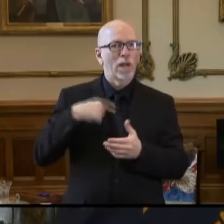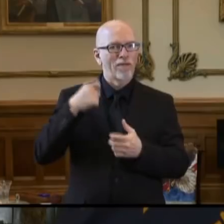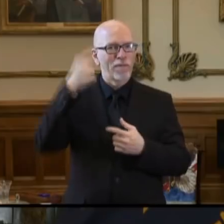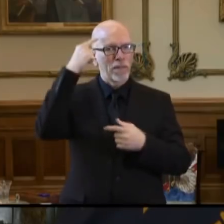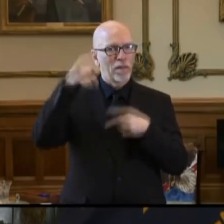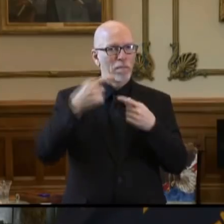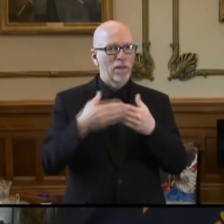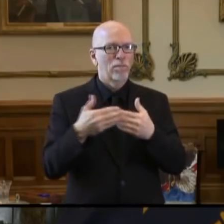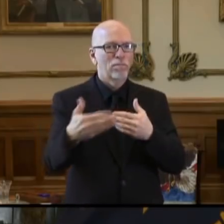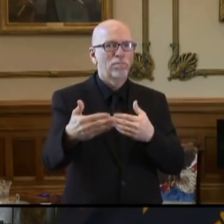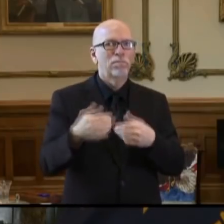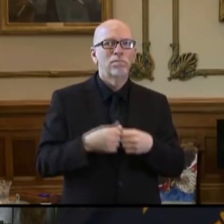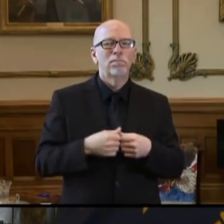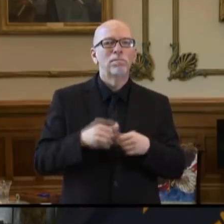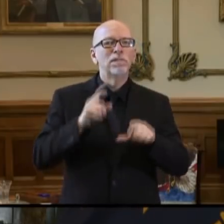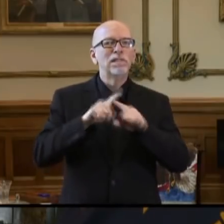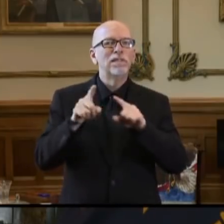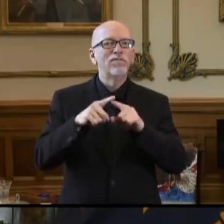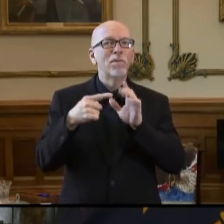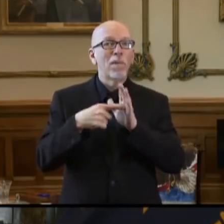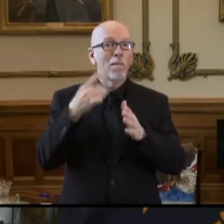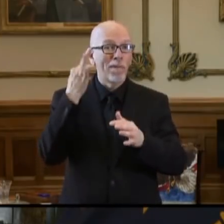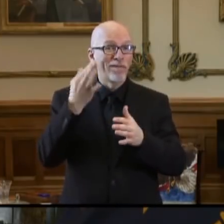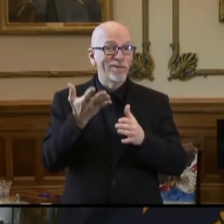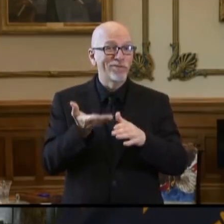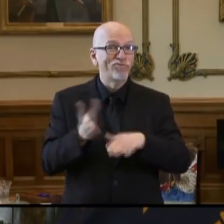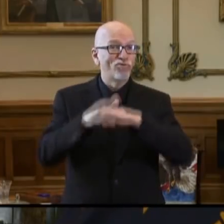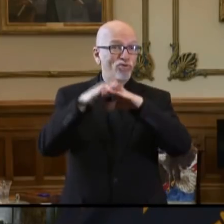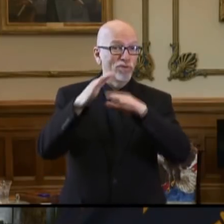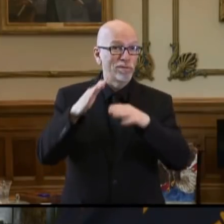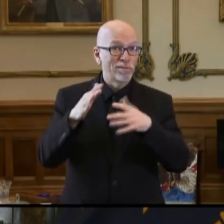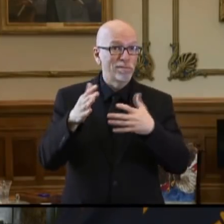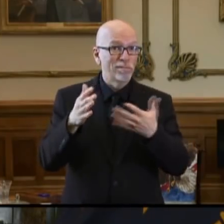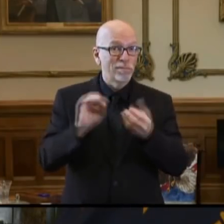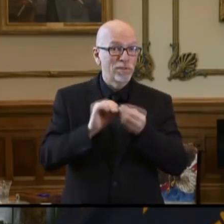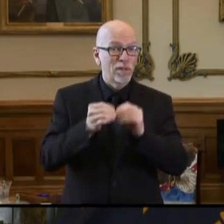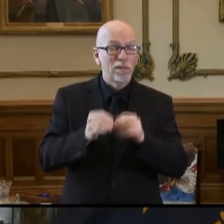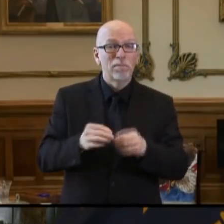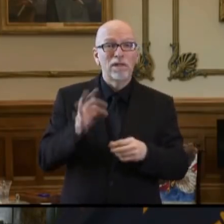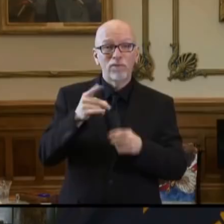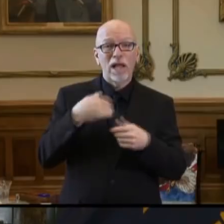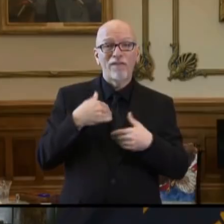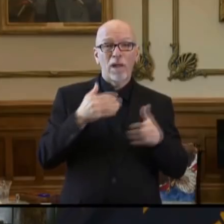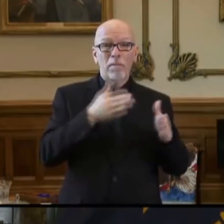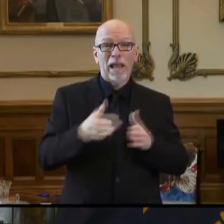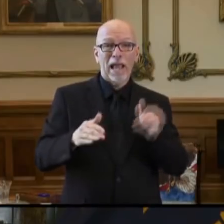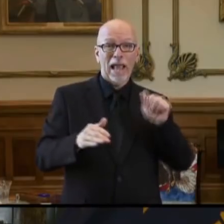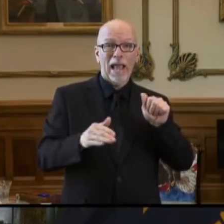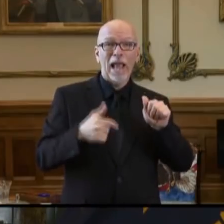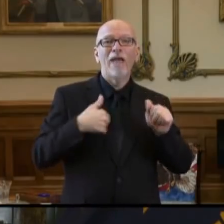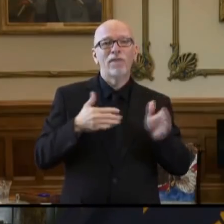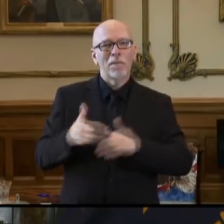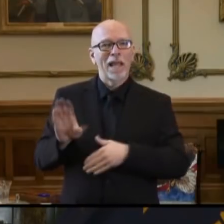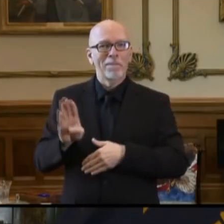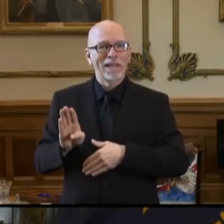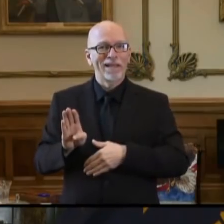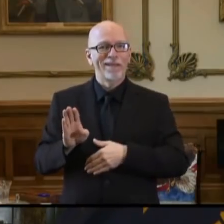JOHN. THAT IS ABSOLUTELY PART OF THE GLOBAL PLAN THAT WE HAVE TO THINK ABOUT FOR DIFFERENT MODELING AROUND SEARCH. WHEN